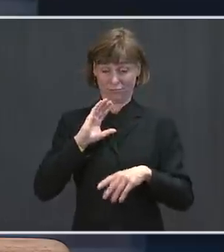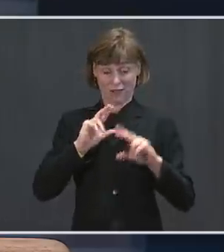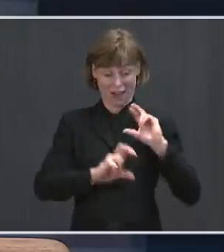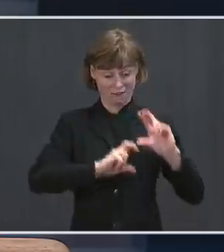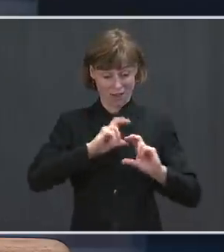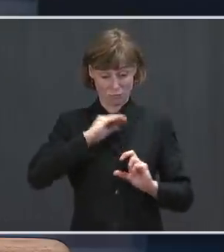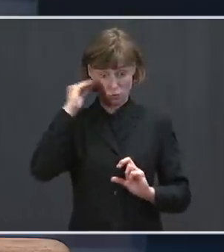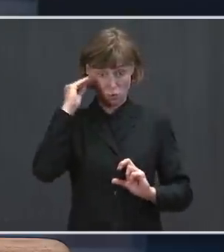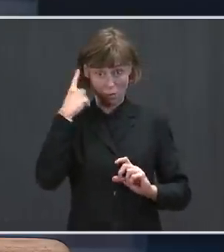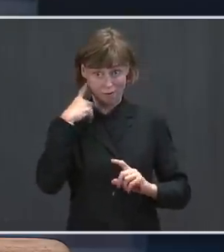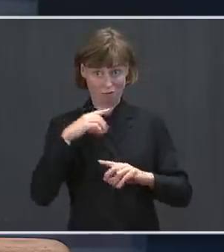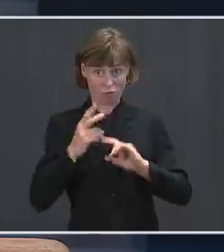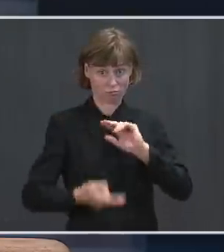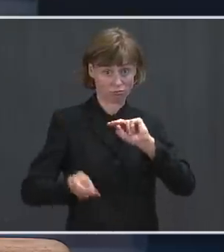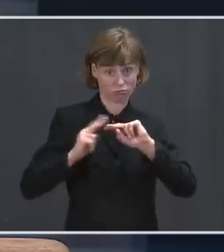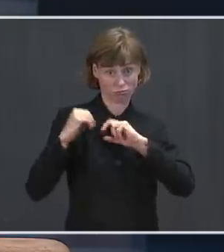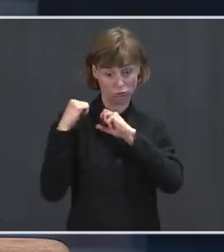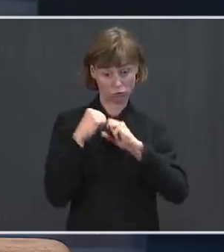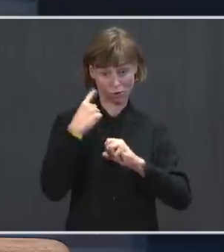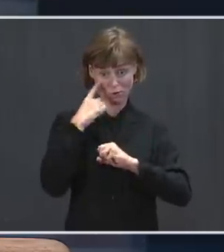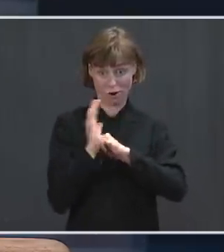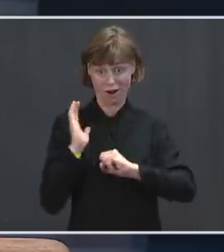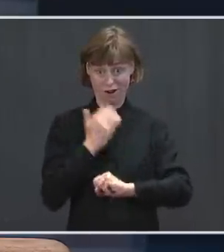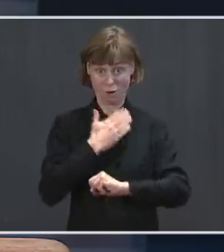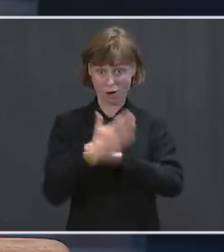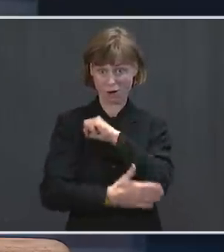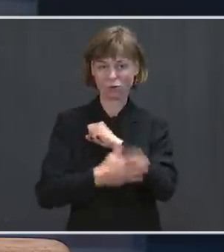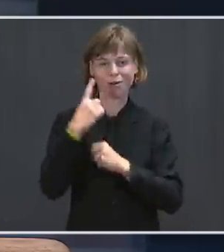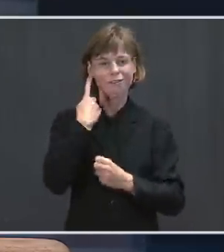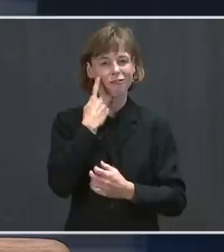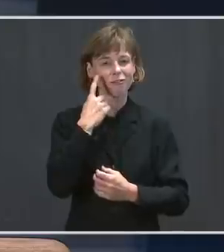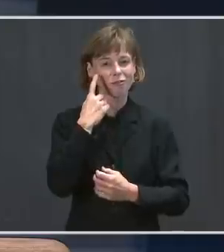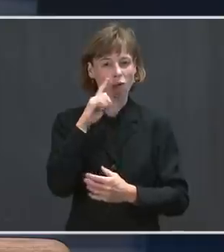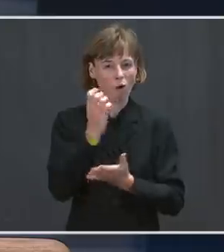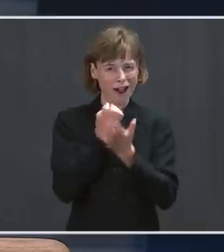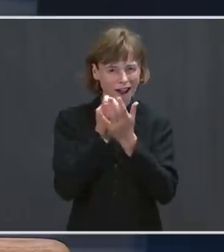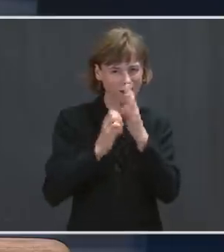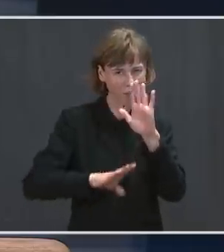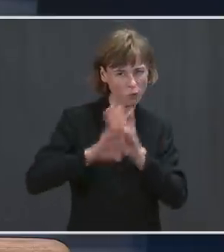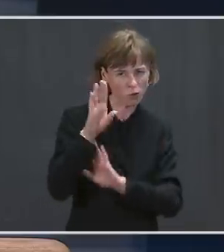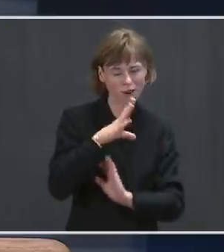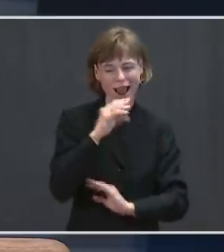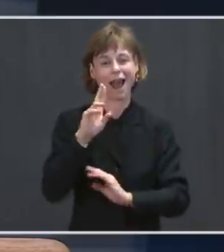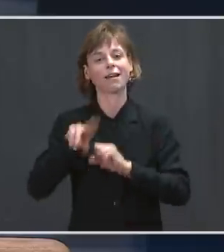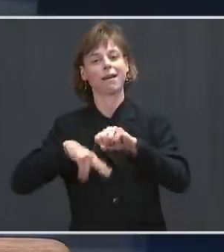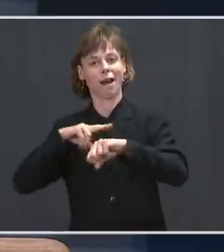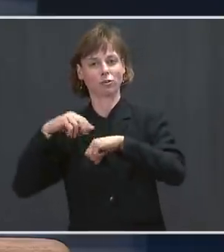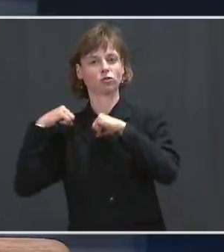and the American Recovery Plan in that regard is not just a matter of economic policy, it's a matter of national security strategy as well.